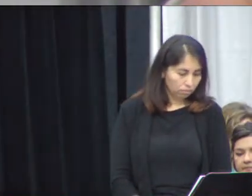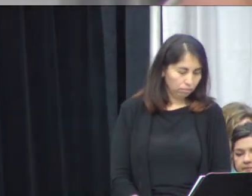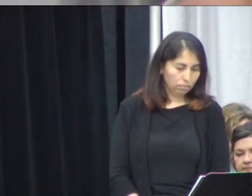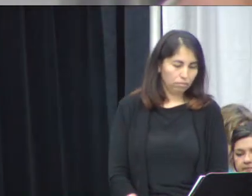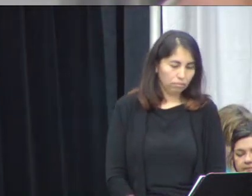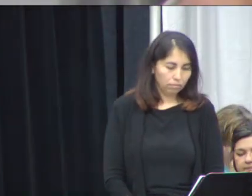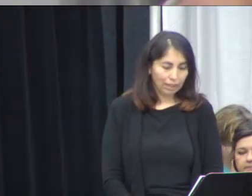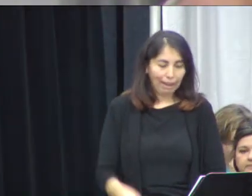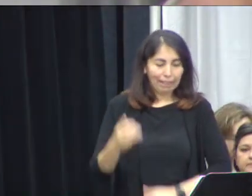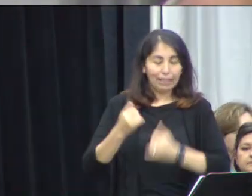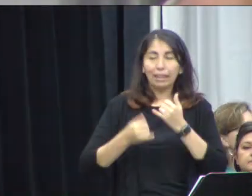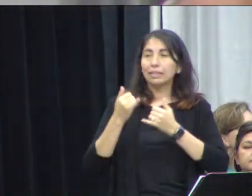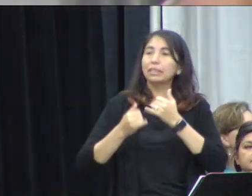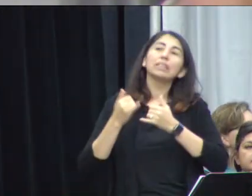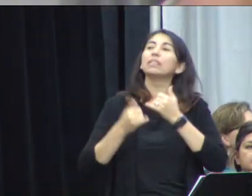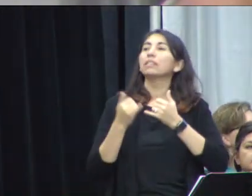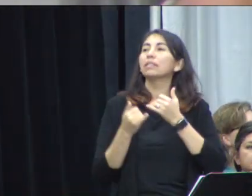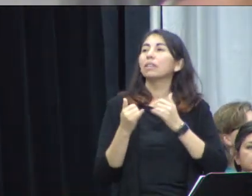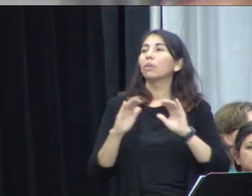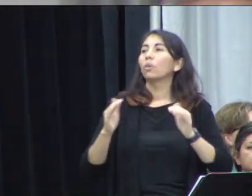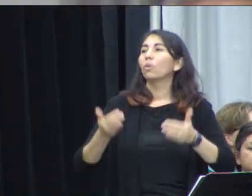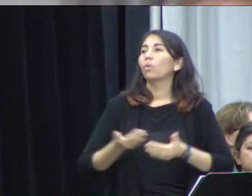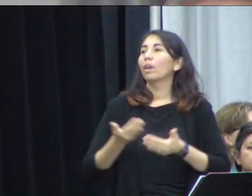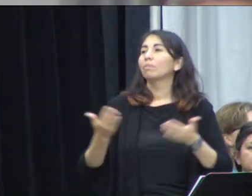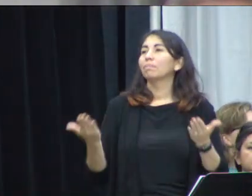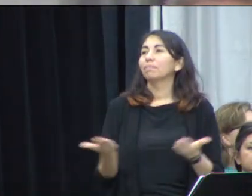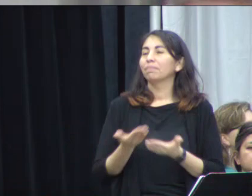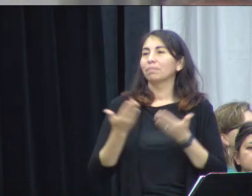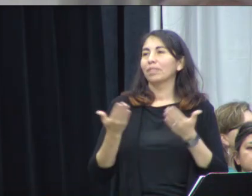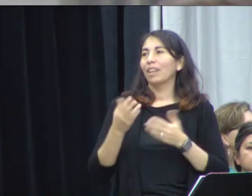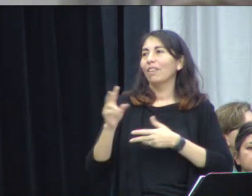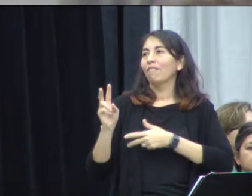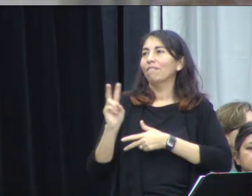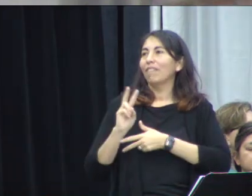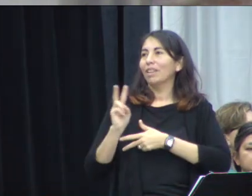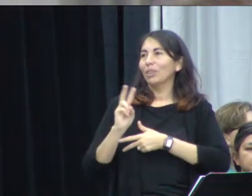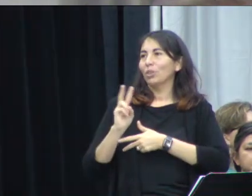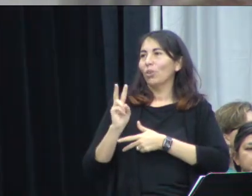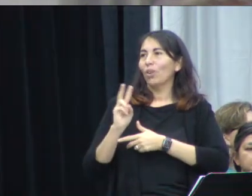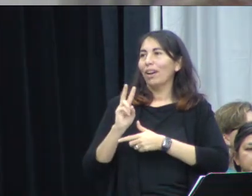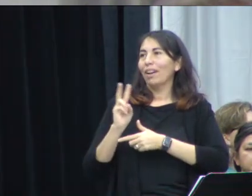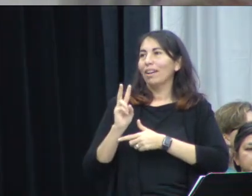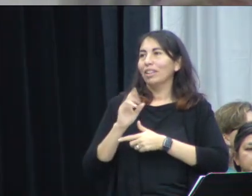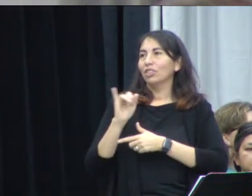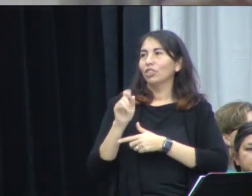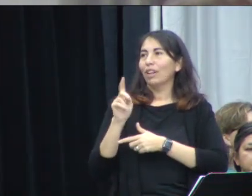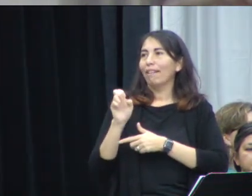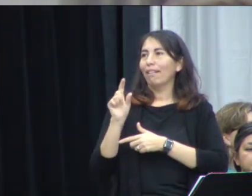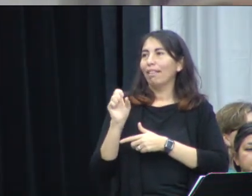And last but not least, please welcome to the stage your valedictorian, Jackelyn Hernandez.